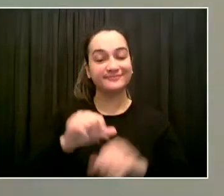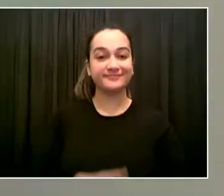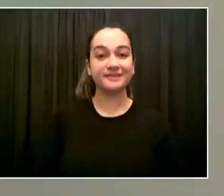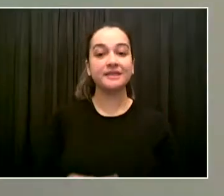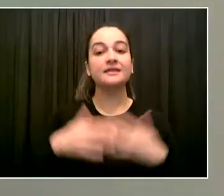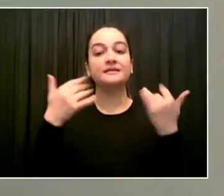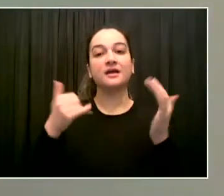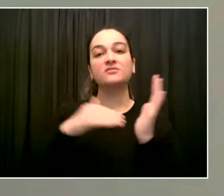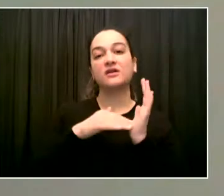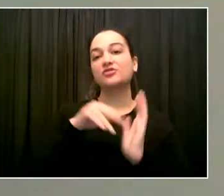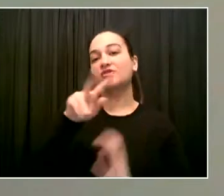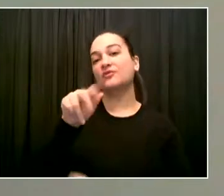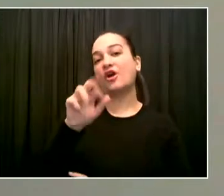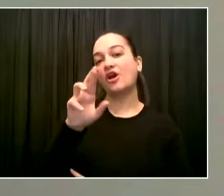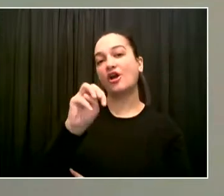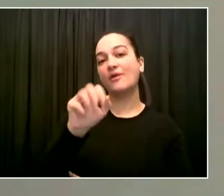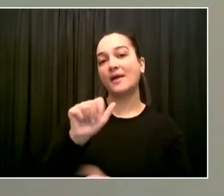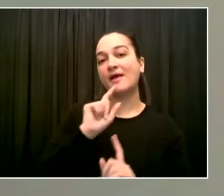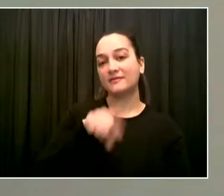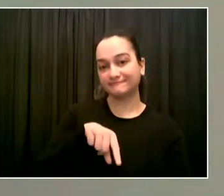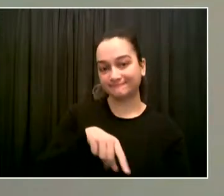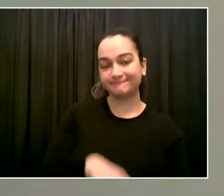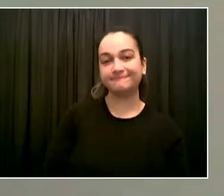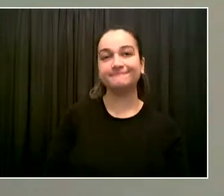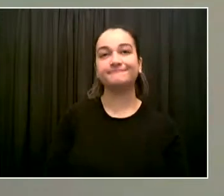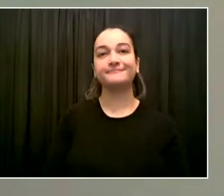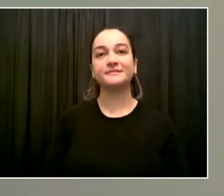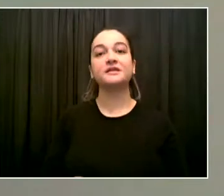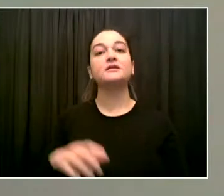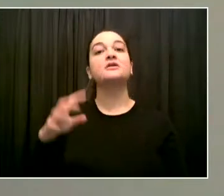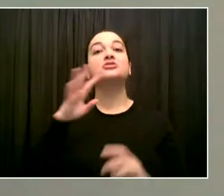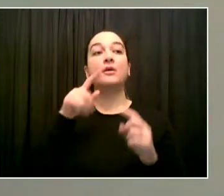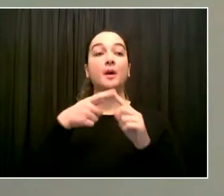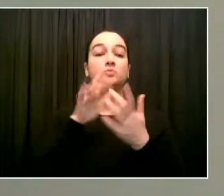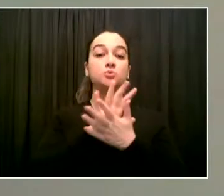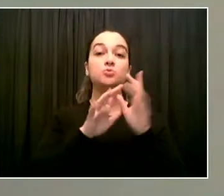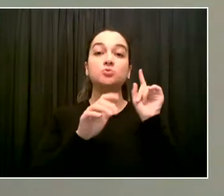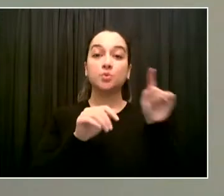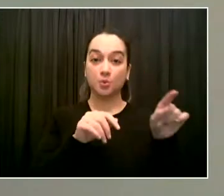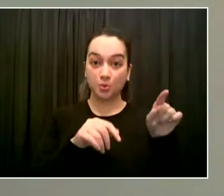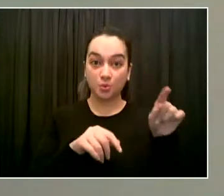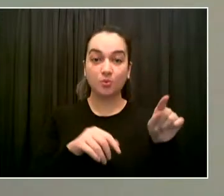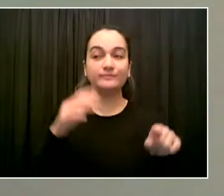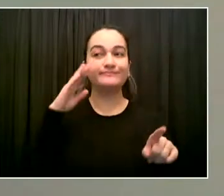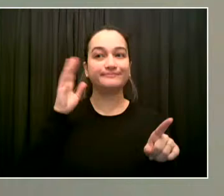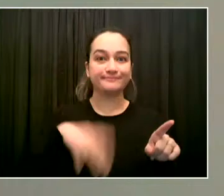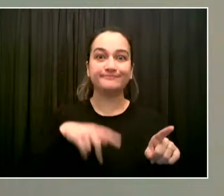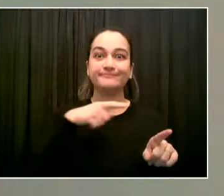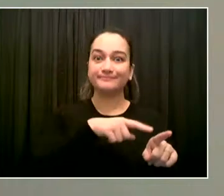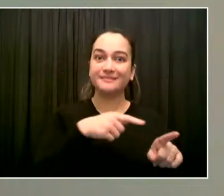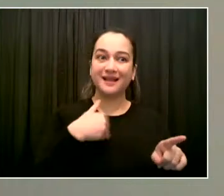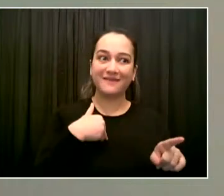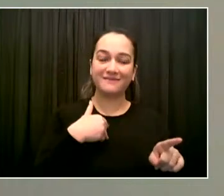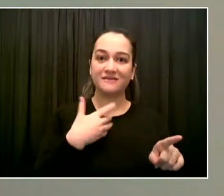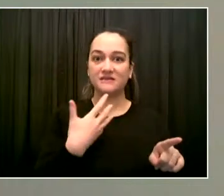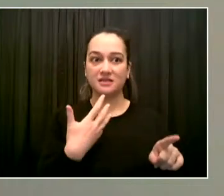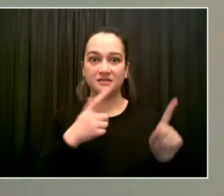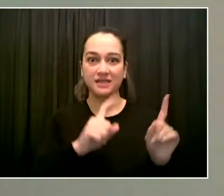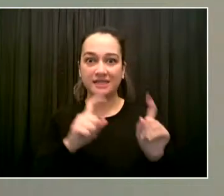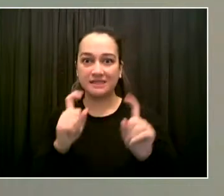ANYTHING TO ADD? AS HE SAID MANY TIMES, WE HAD TO LEARN AS